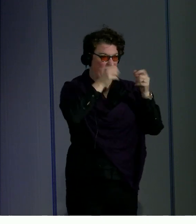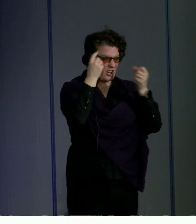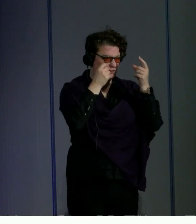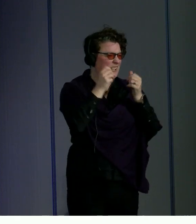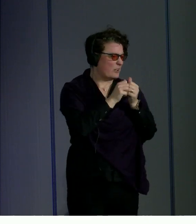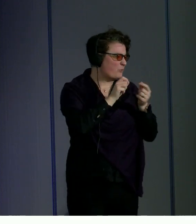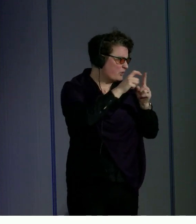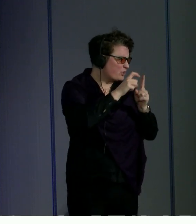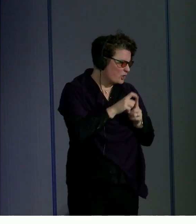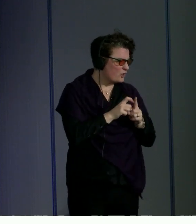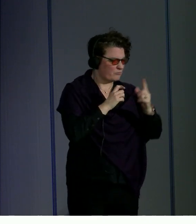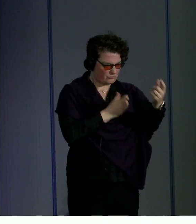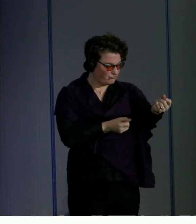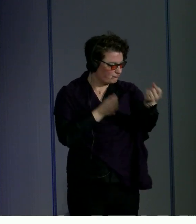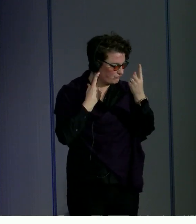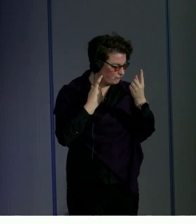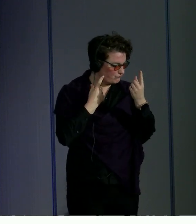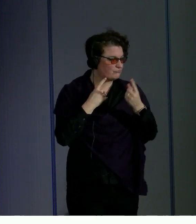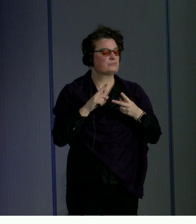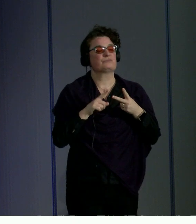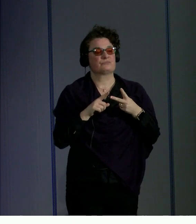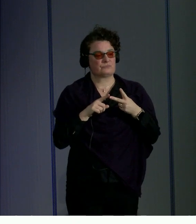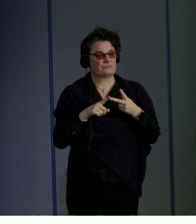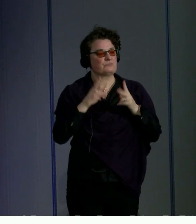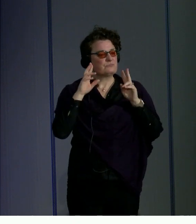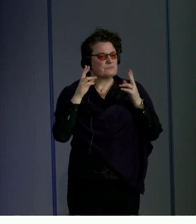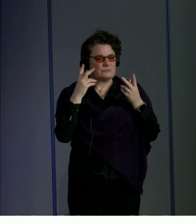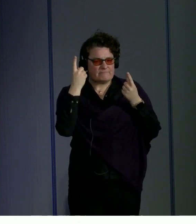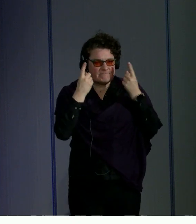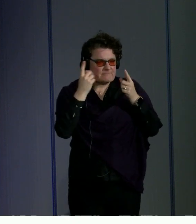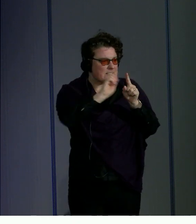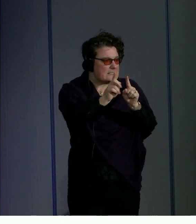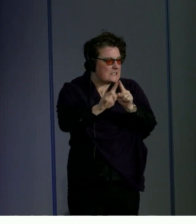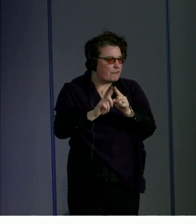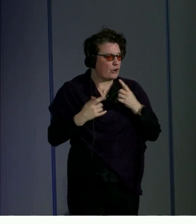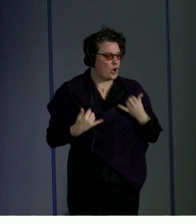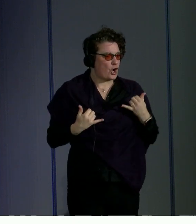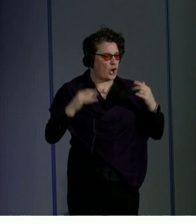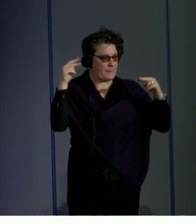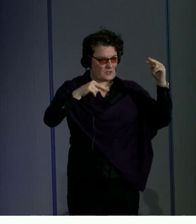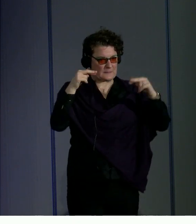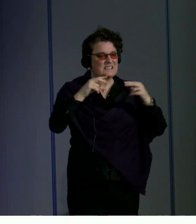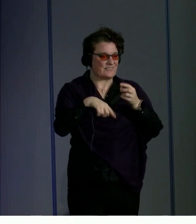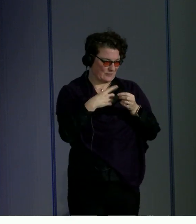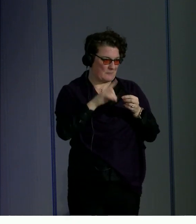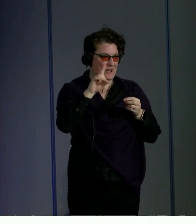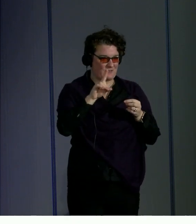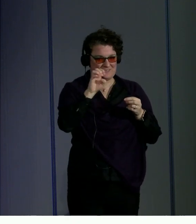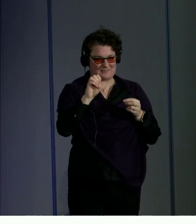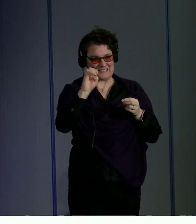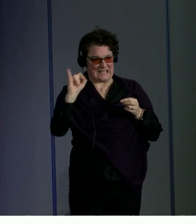Looking at current perspectives of diversity, equity, and inclusion and accessibility.